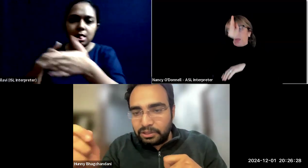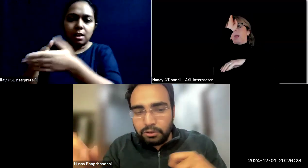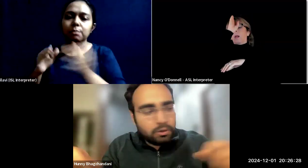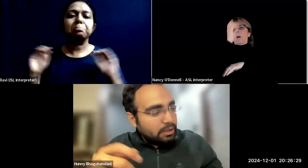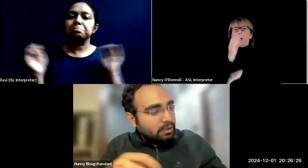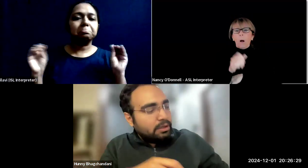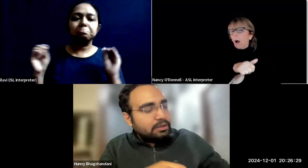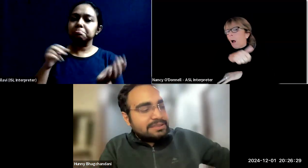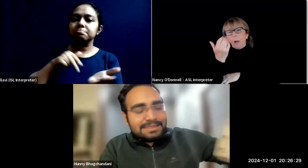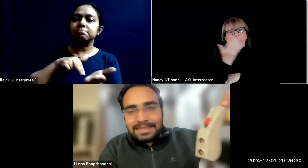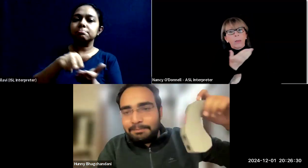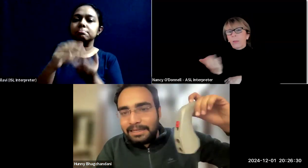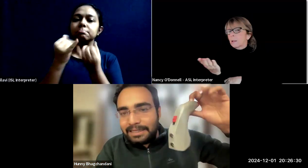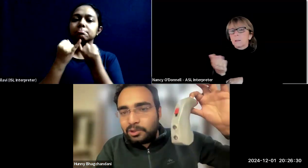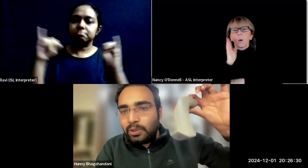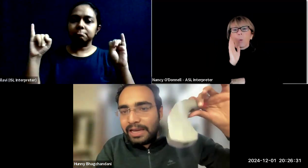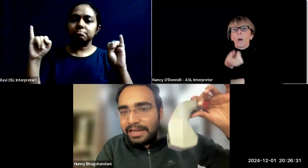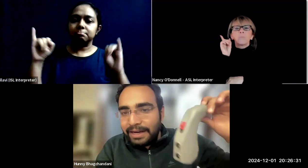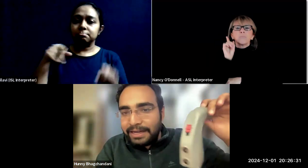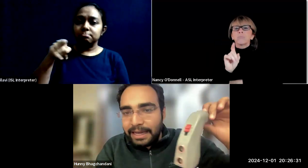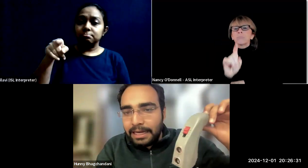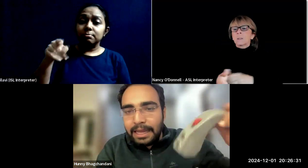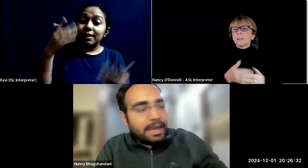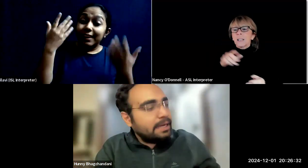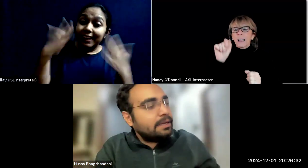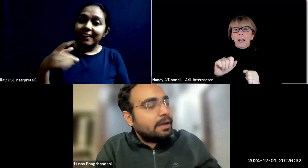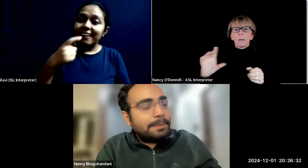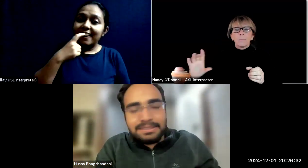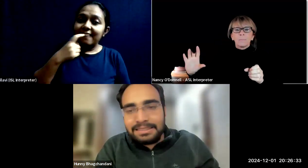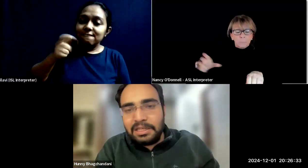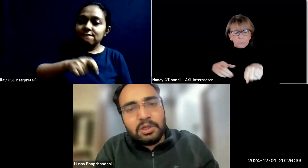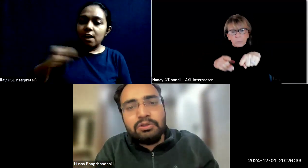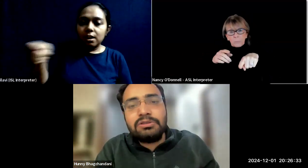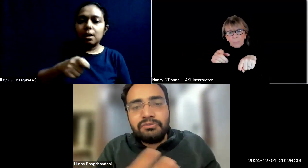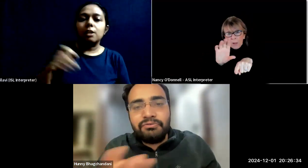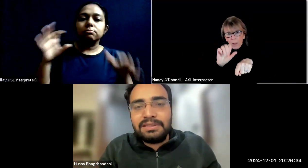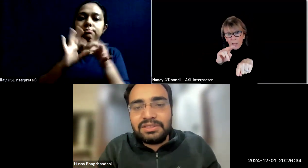So this can be attached to any white cane and a person can use